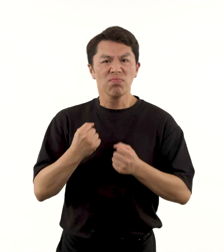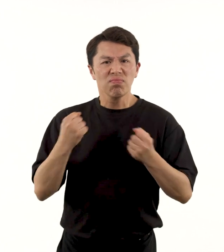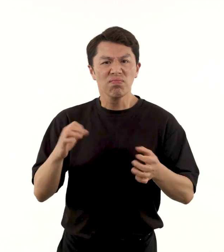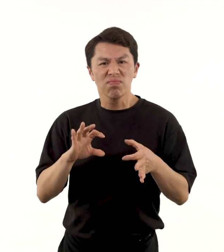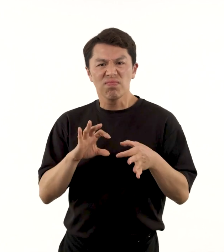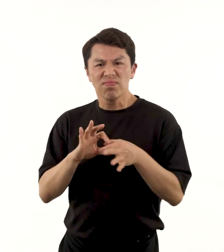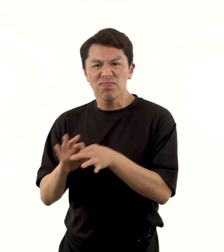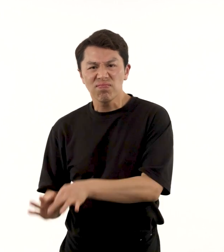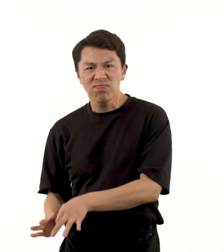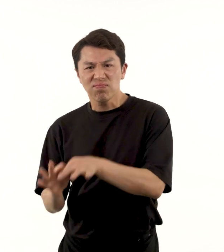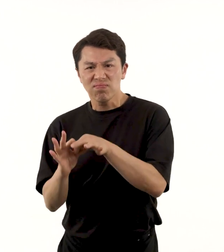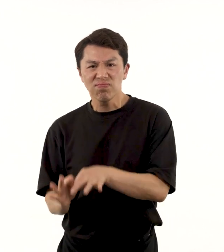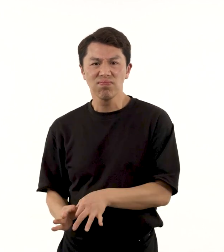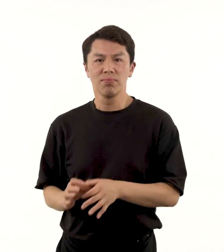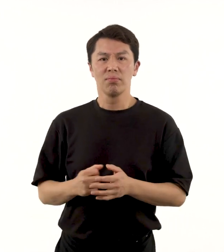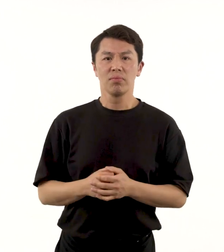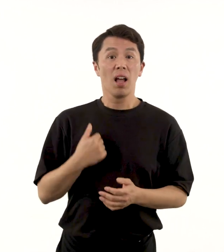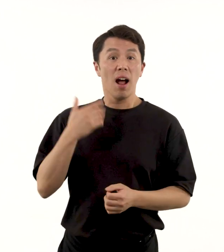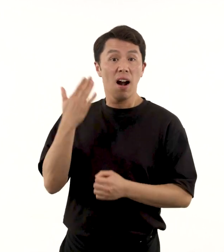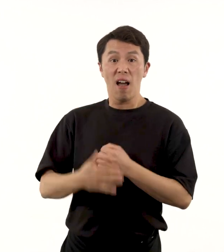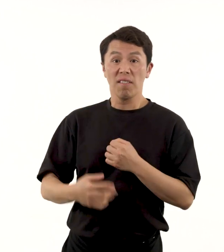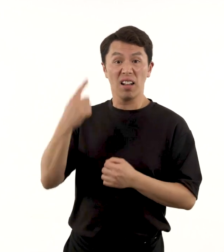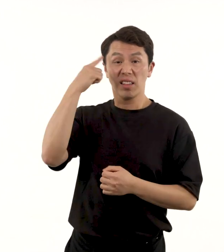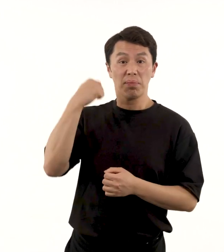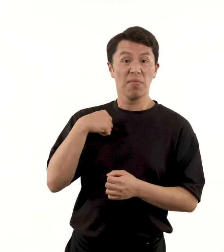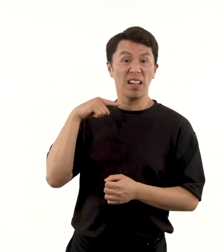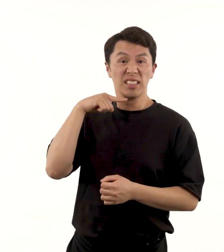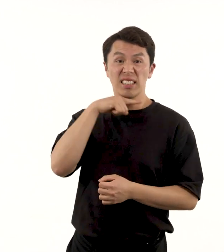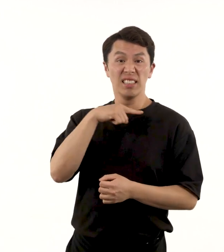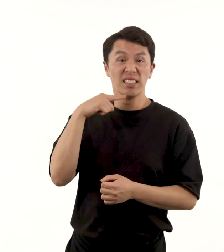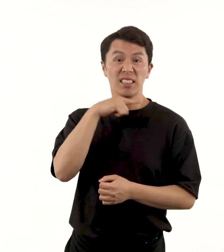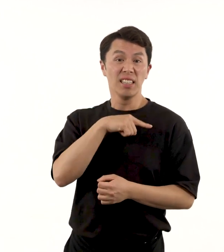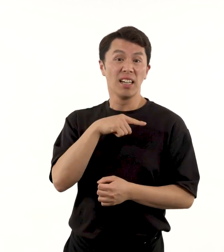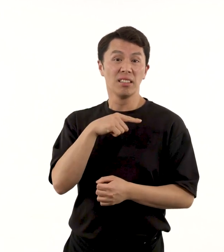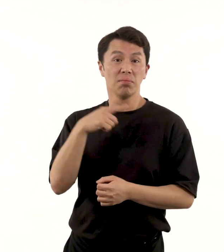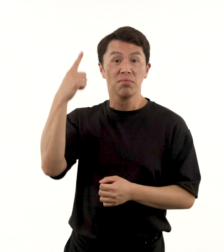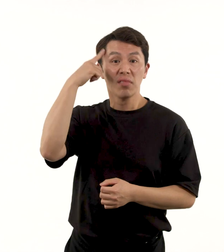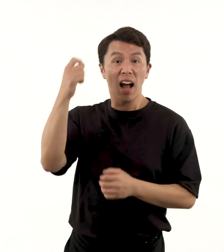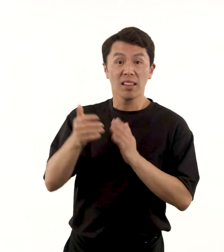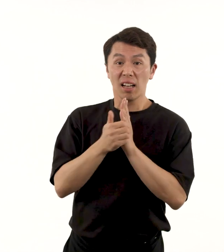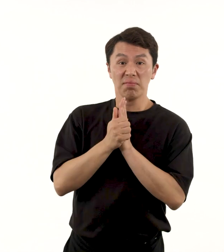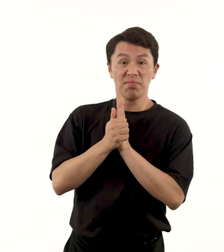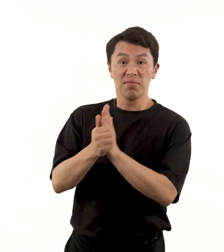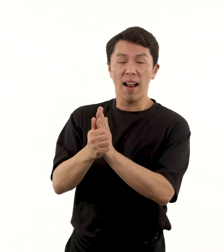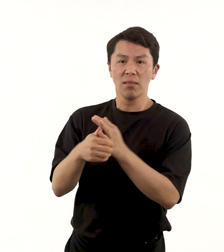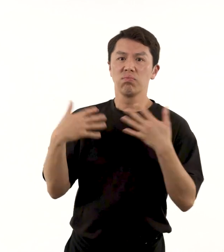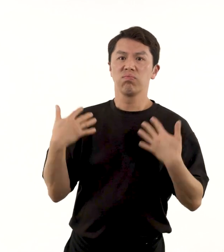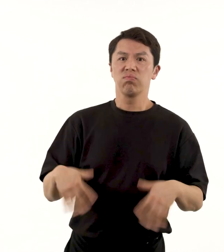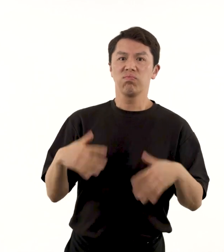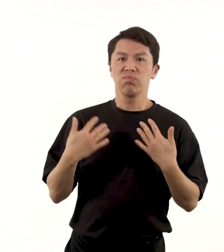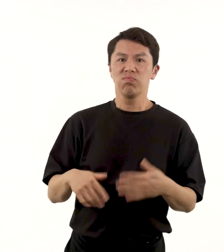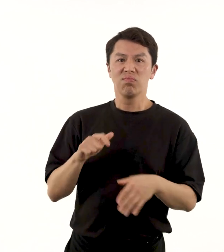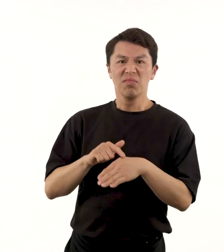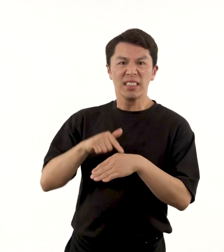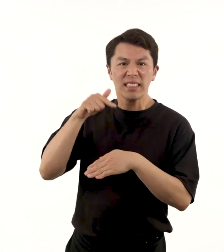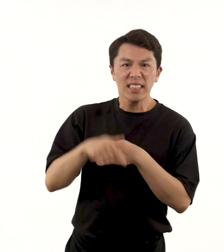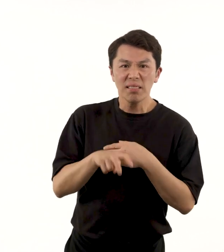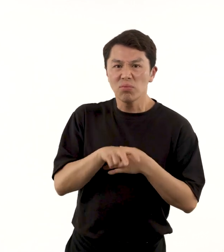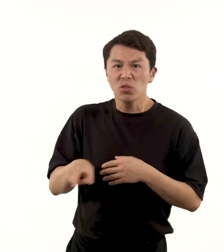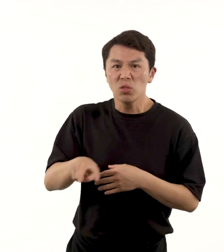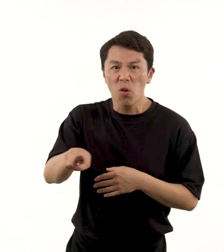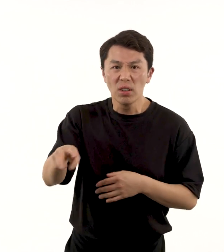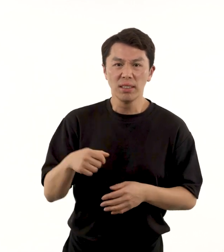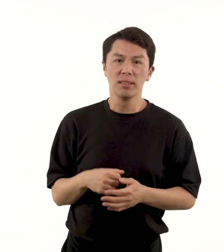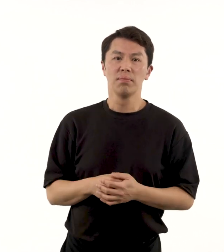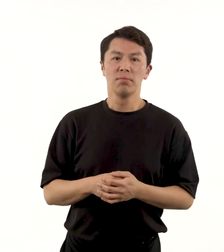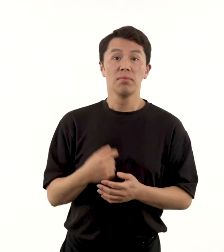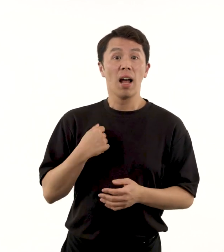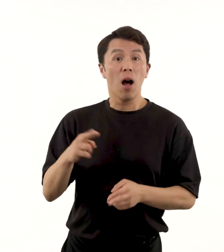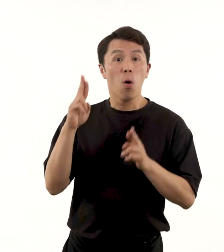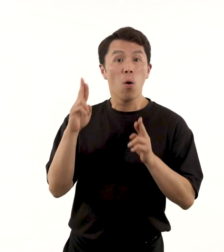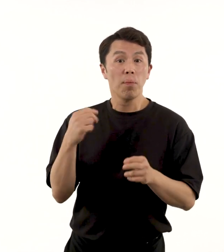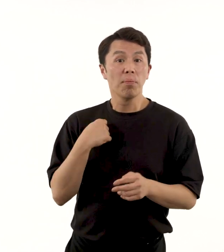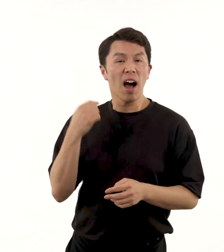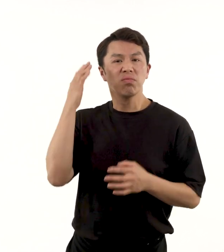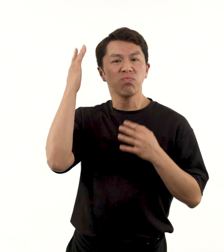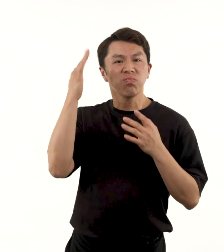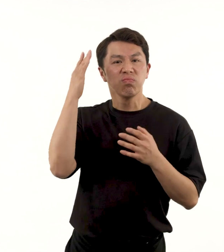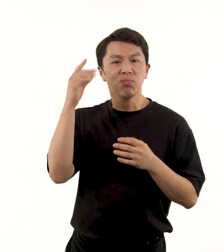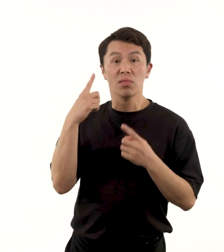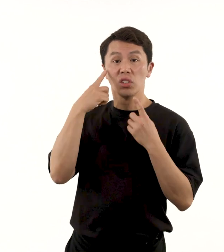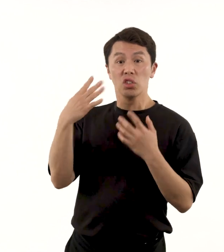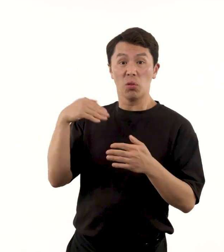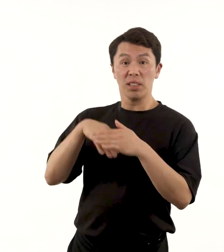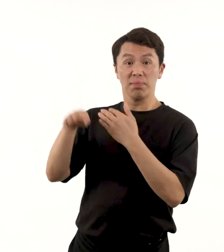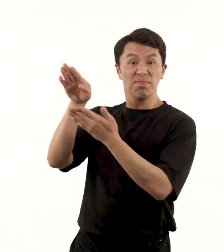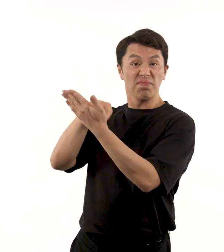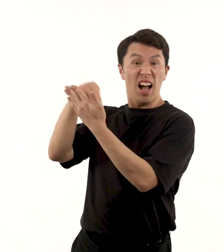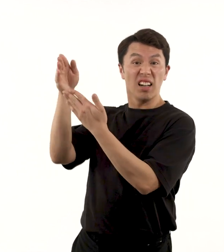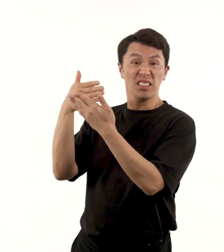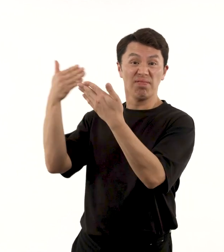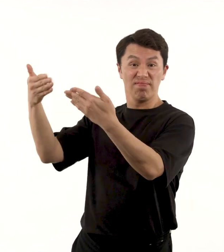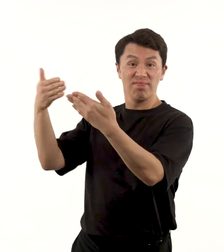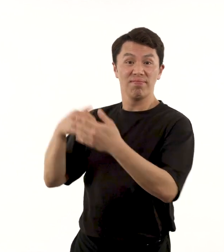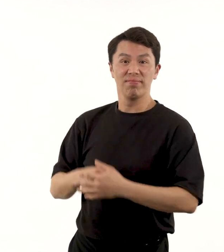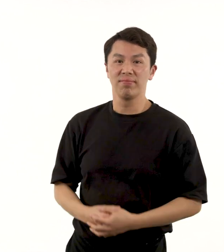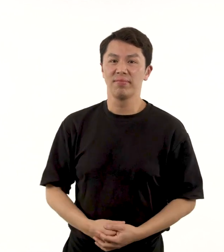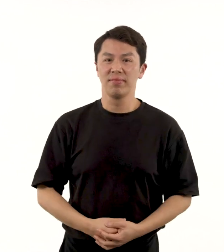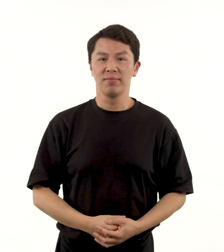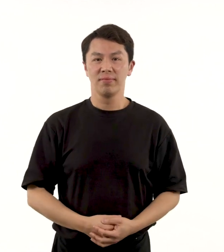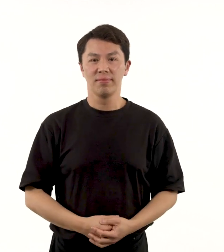‘I never expected Wilbur’s wish would take me on such a profound journey, which I hope is reflected in this painting.’